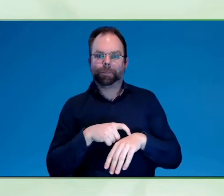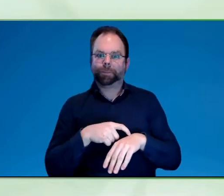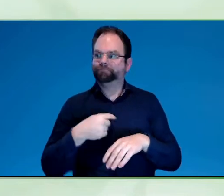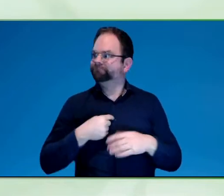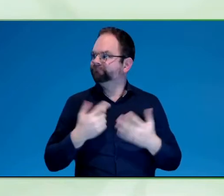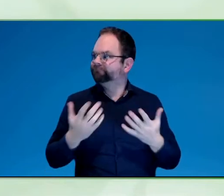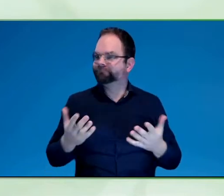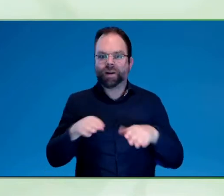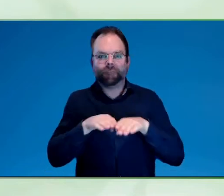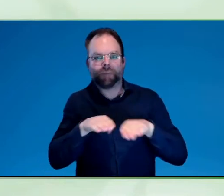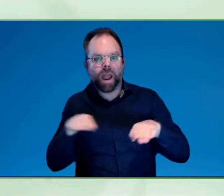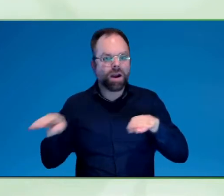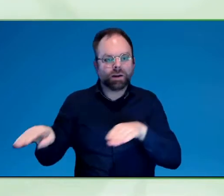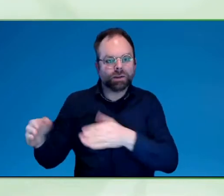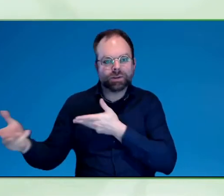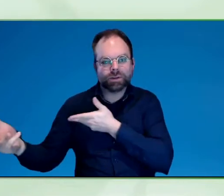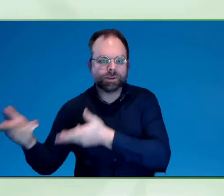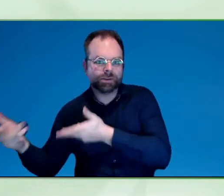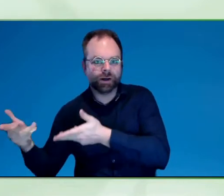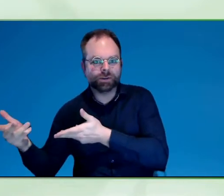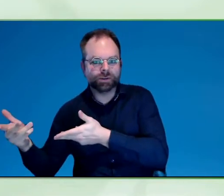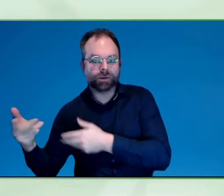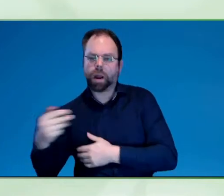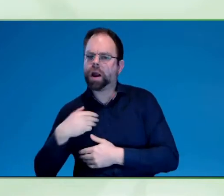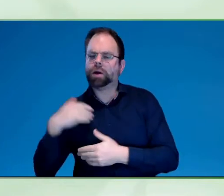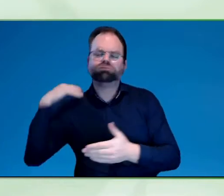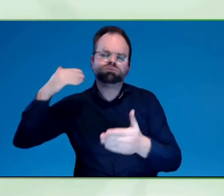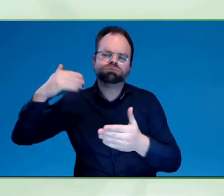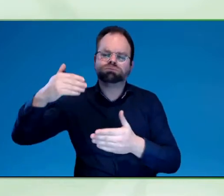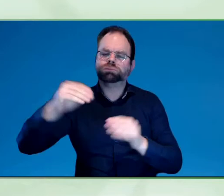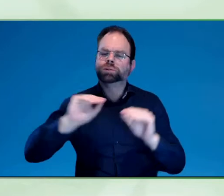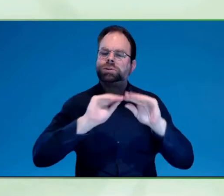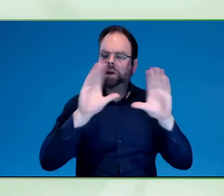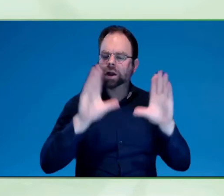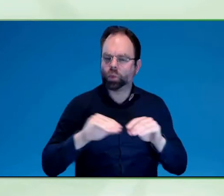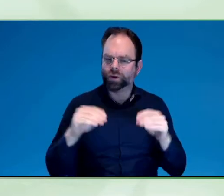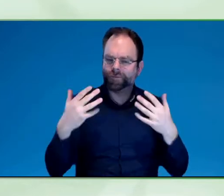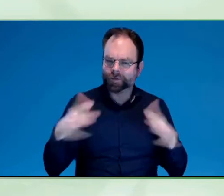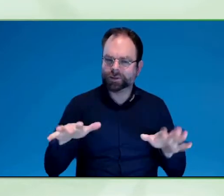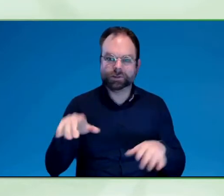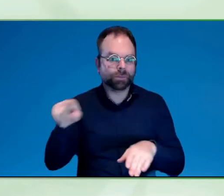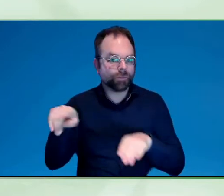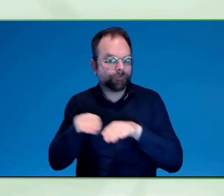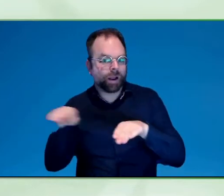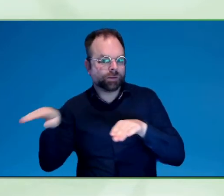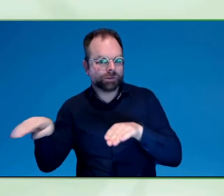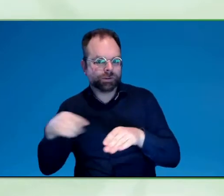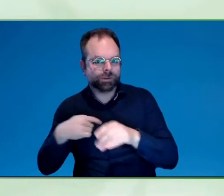Sure, before I launch into that, for the people who are listening,